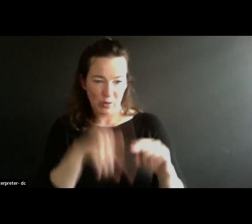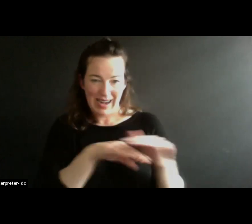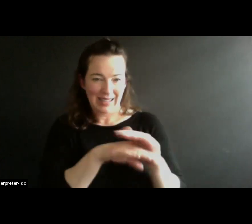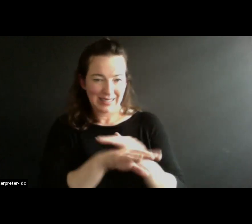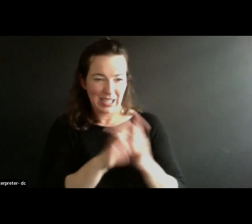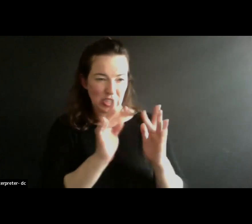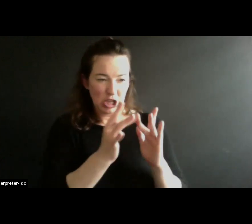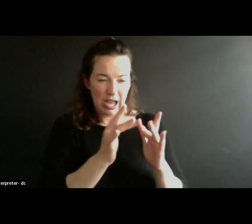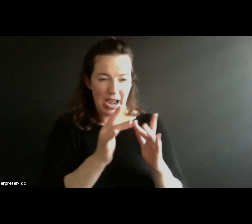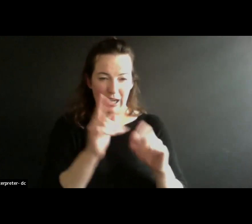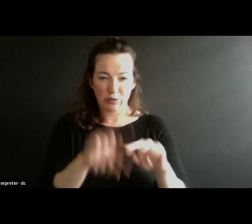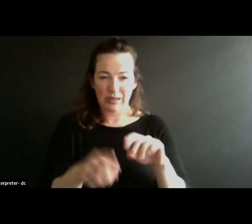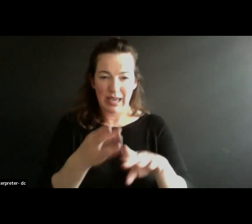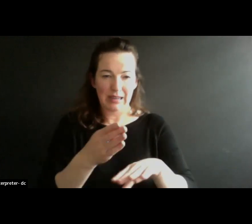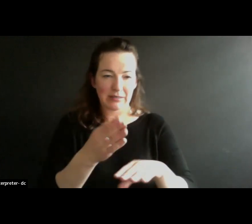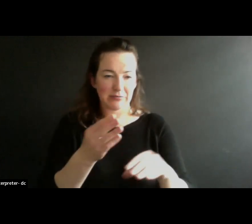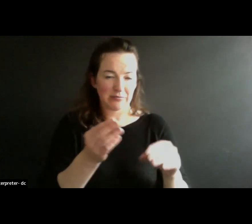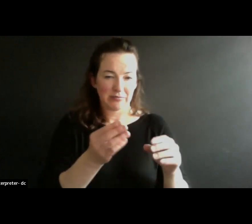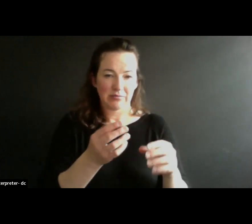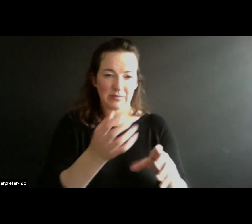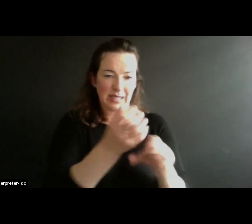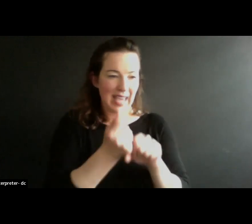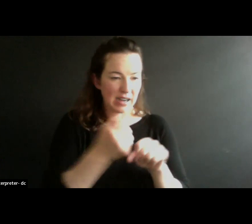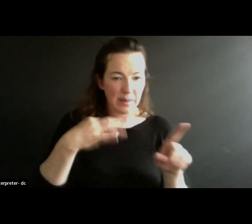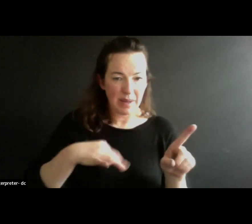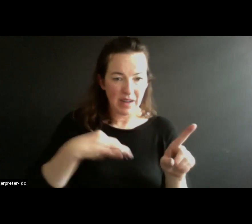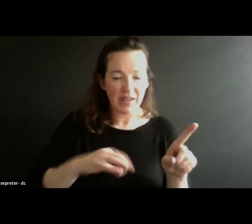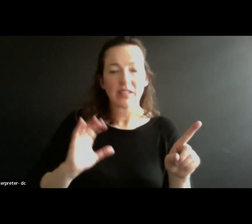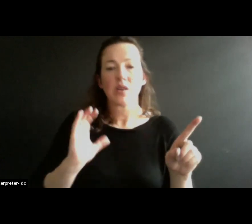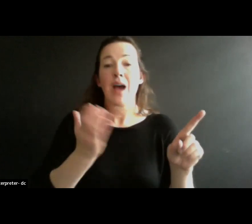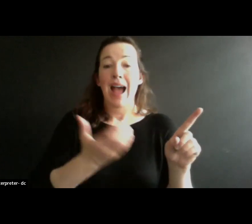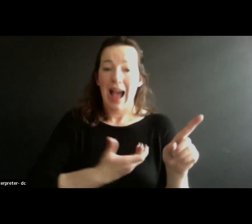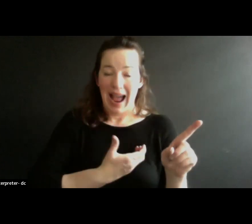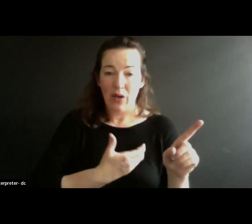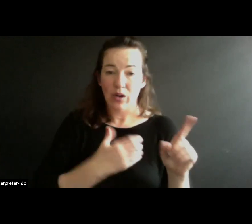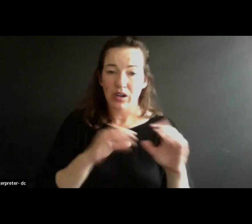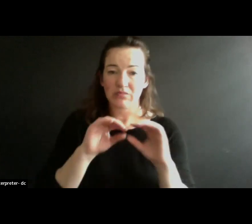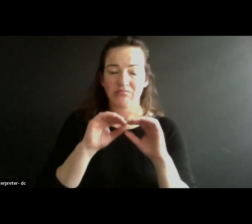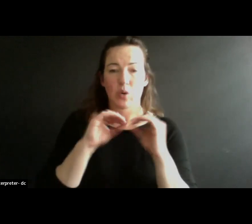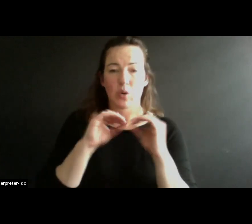issues. I think, are well-documented, but so our coalition is kind of cross sectoral